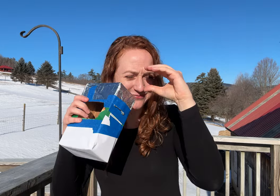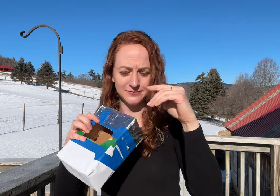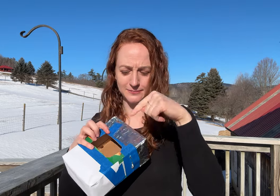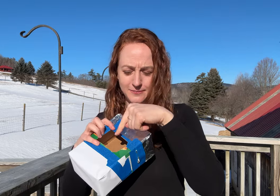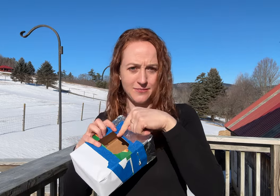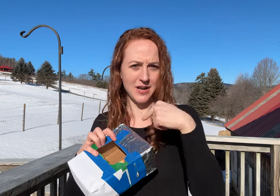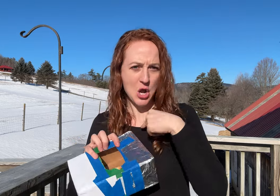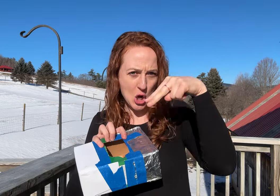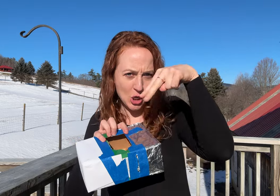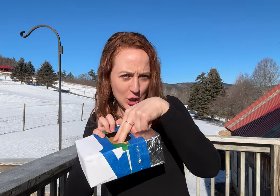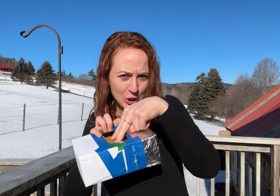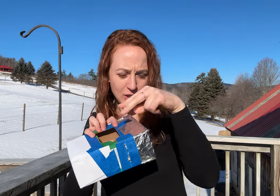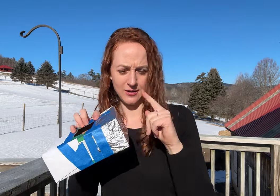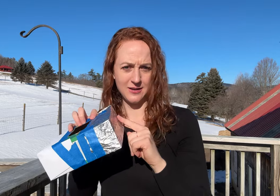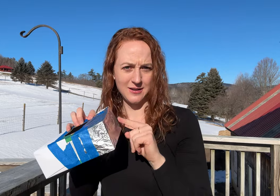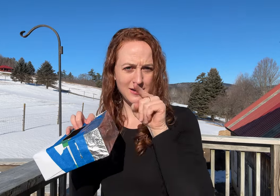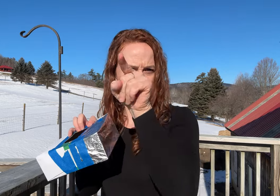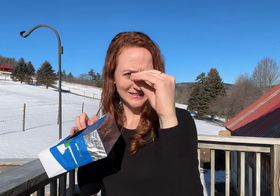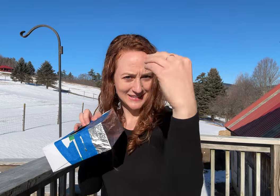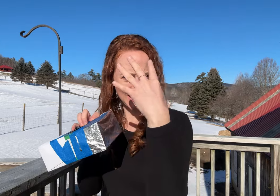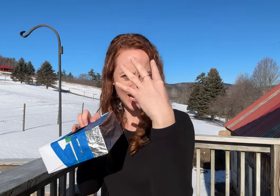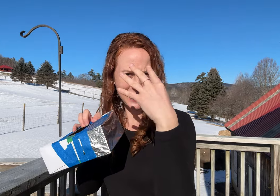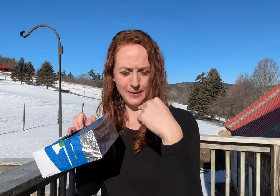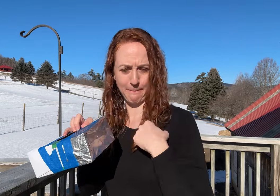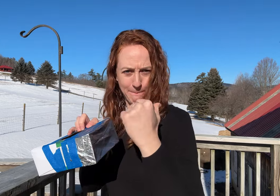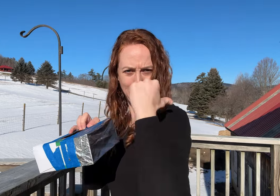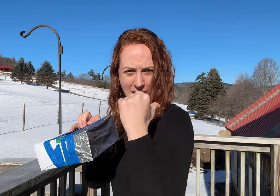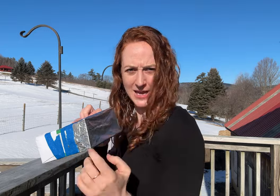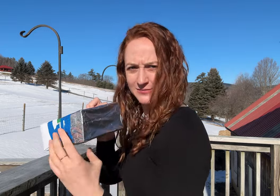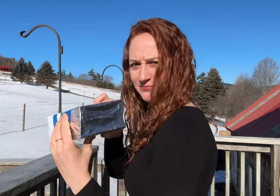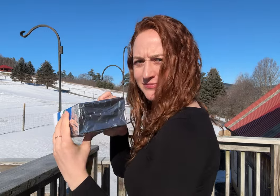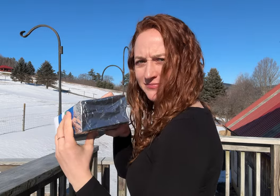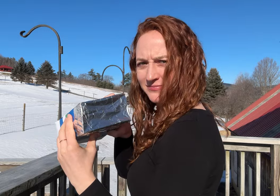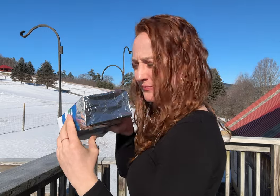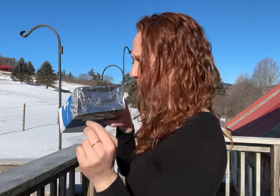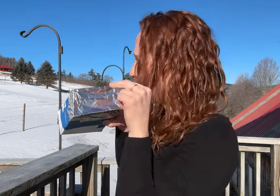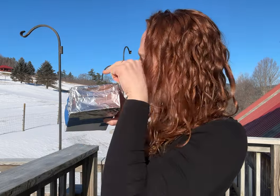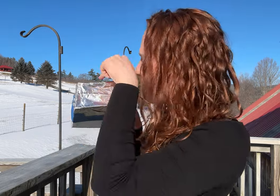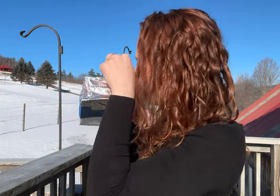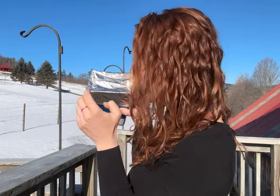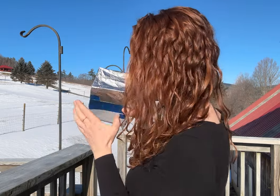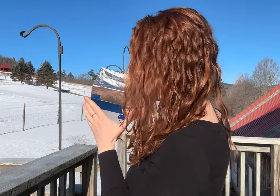Ensure the end with the foil is facing the sun. Turn your back to the Sun pointing the pinhole toward the light while looking into the viewing hole.